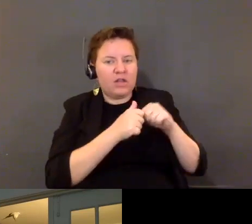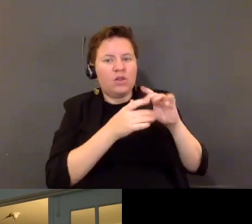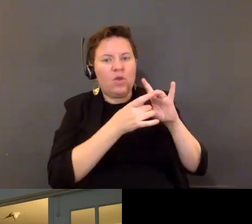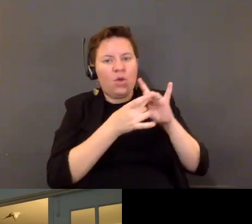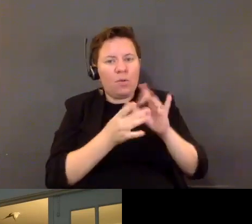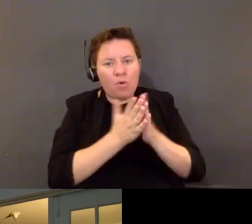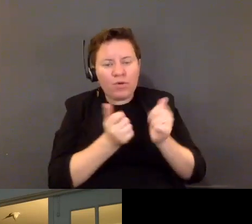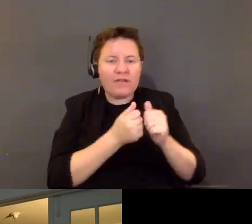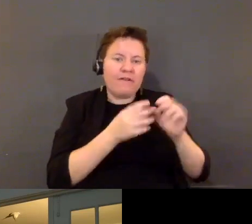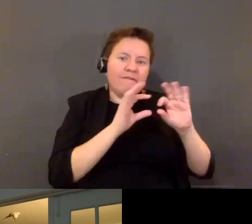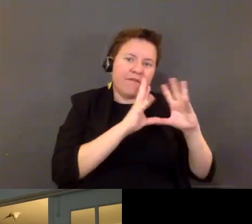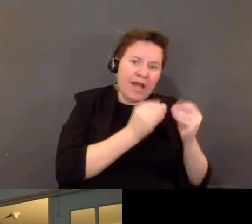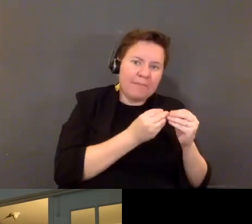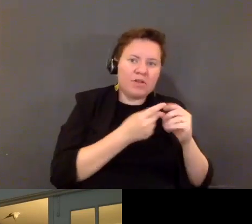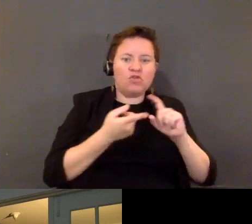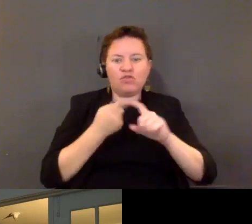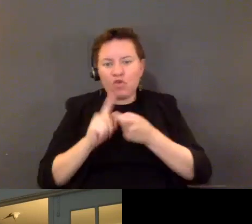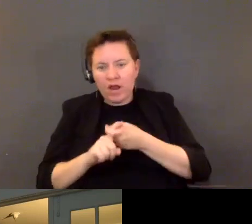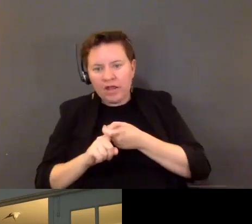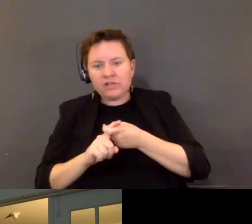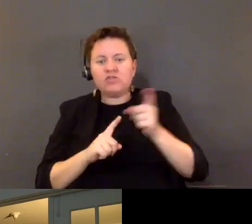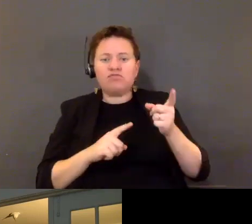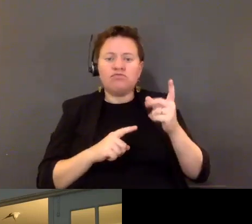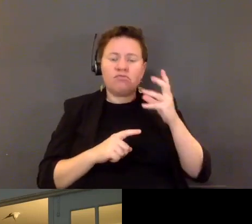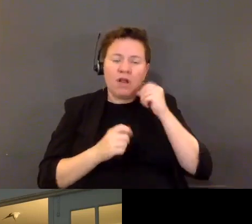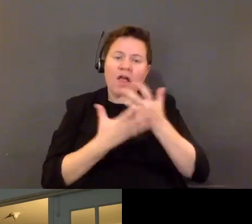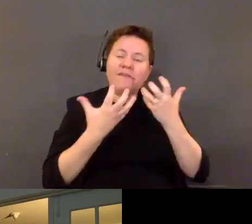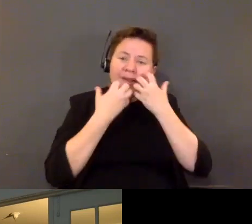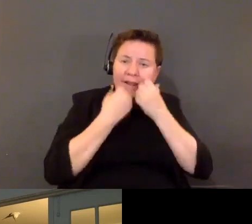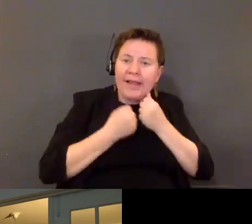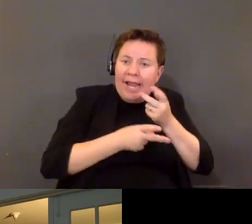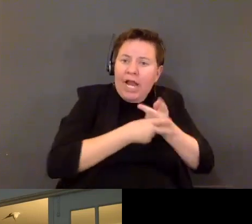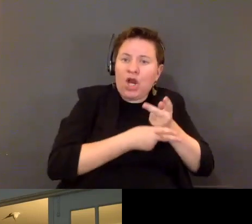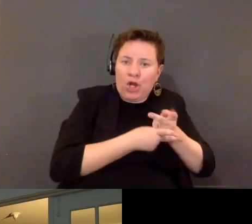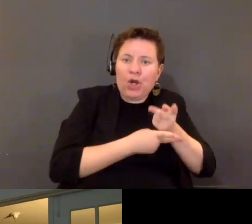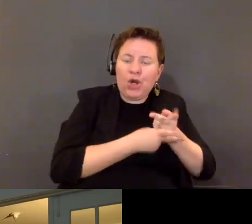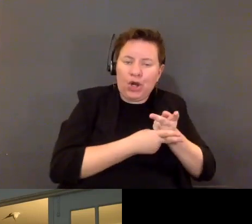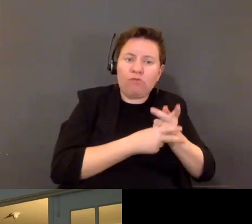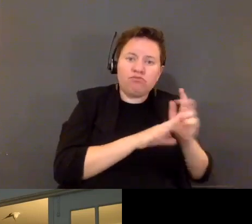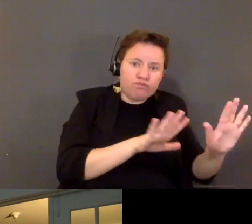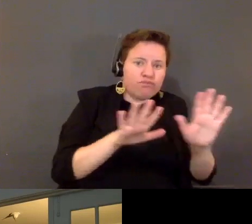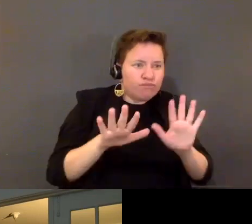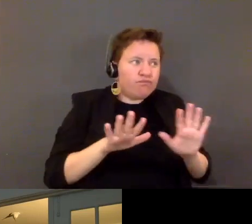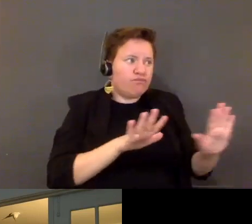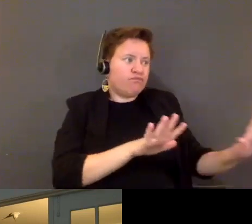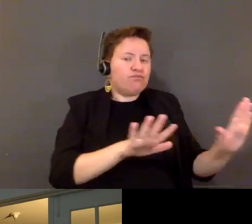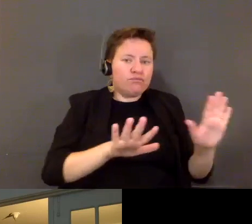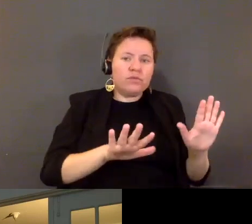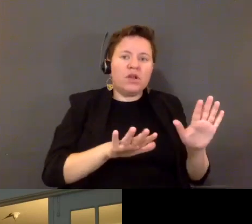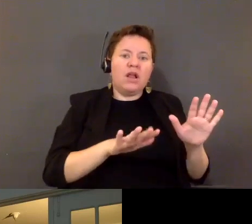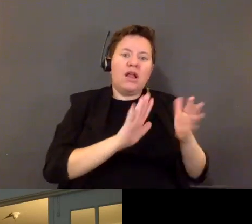and you know you've you've taken a lot of care and uh you know it it turned into not exactly a